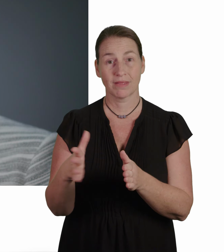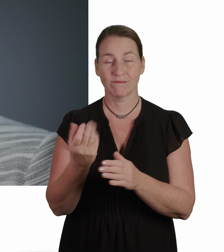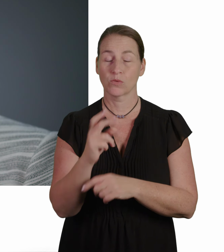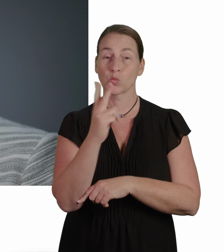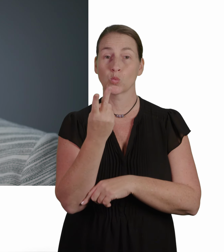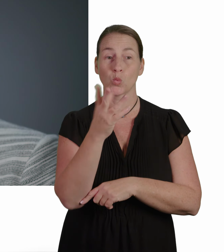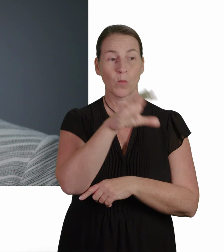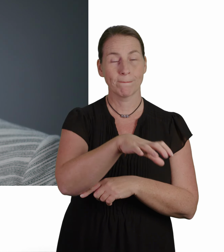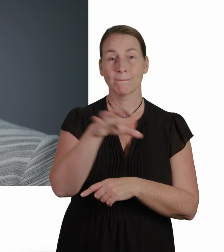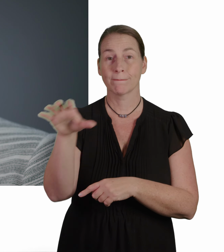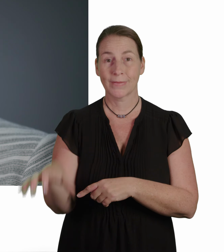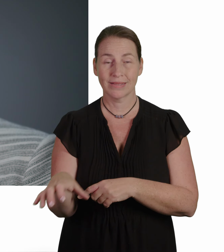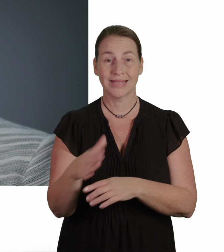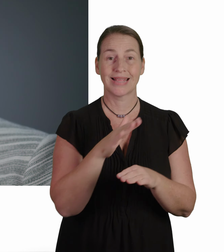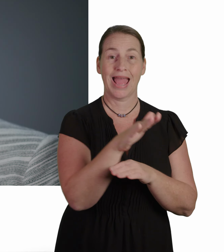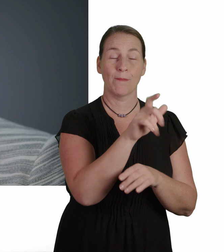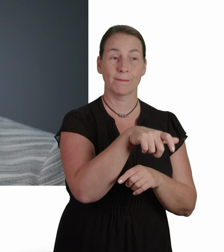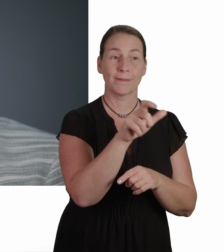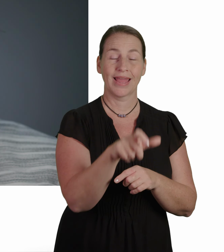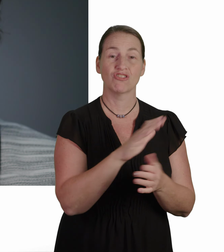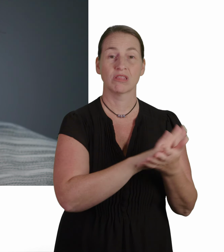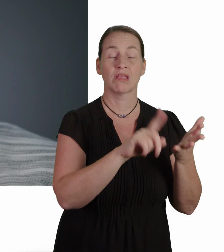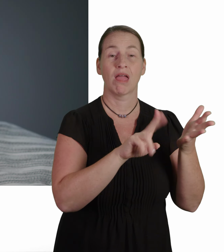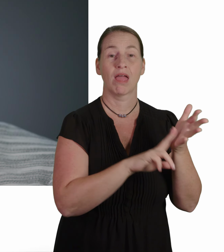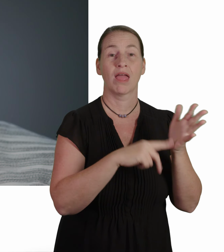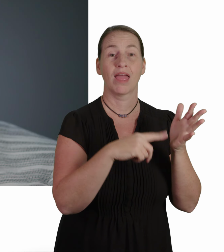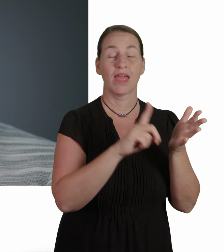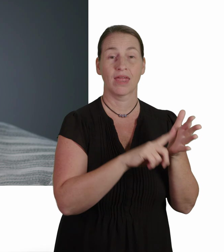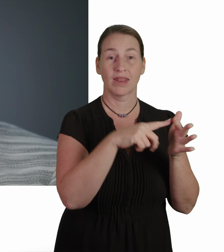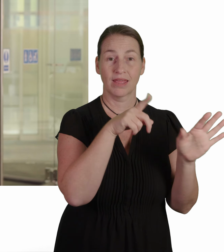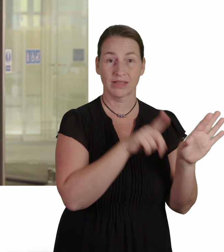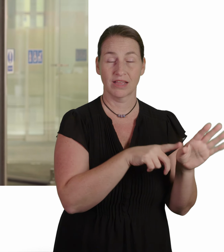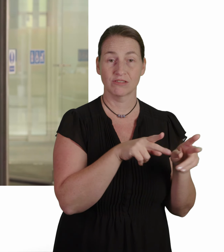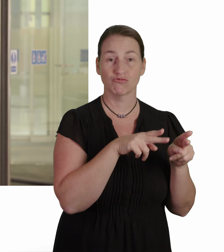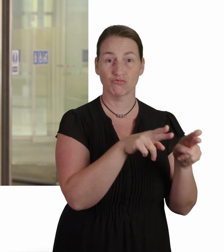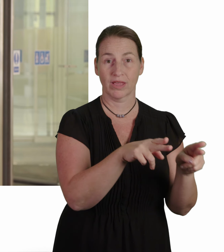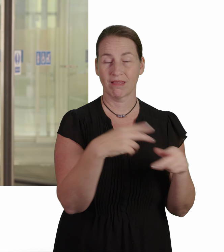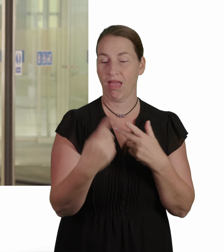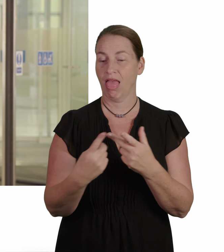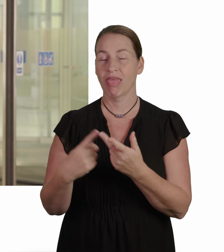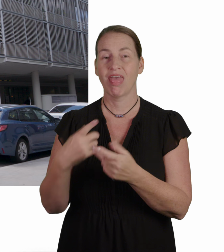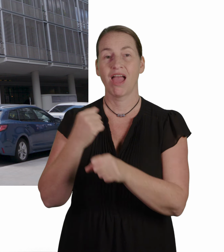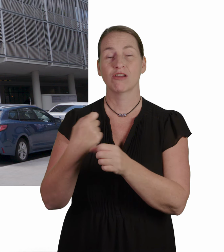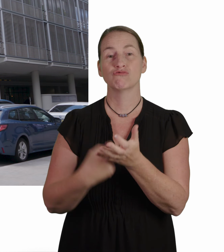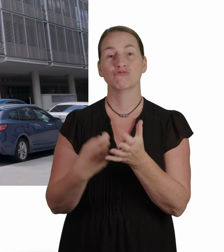so the outpatient building on Huntley Street and then another building called Grafton Way Building, which is a minute and a half walk down the road